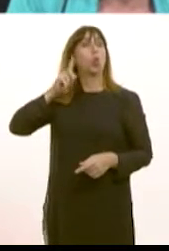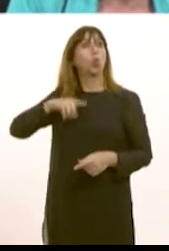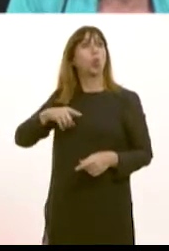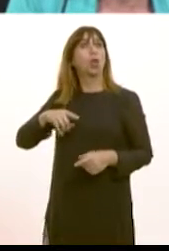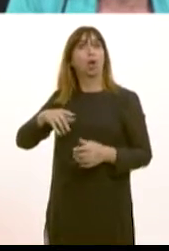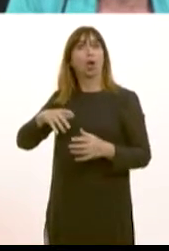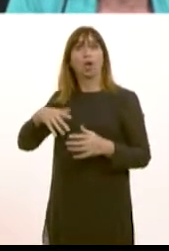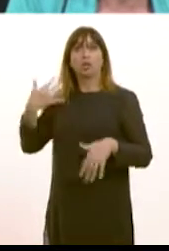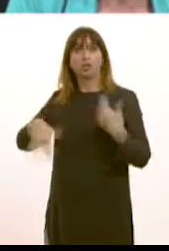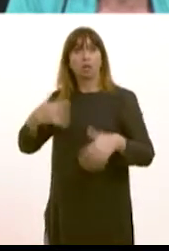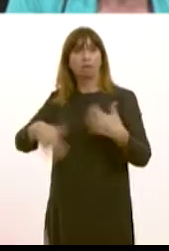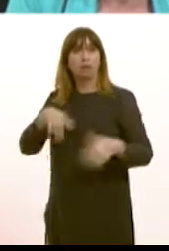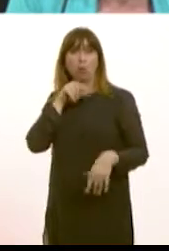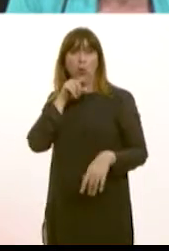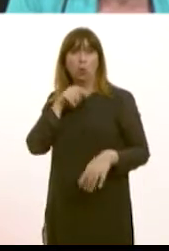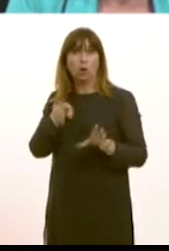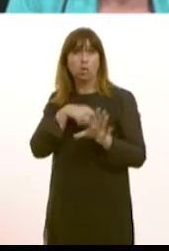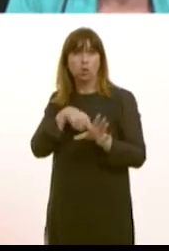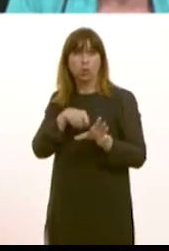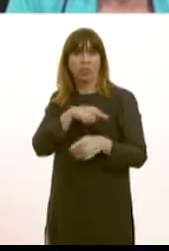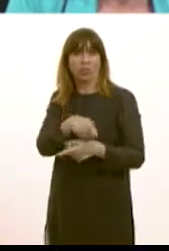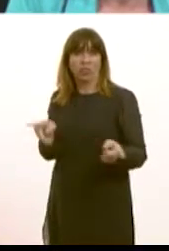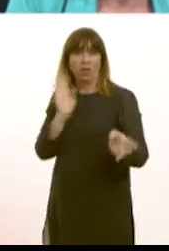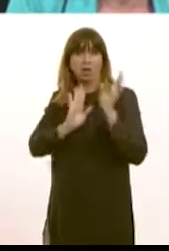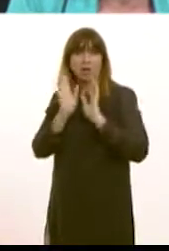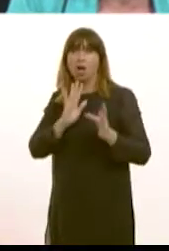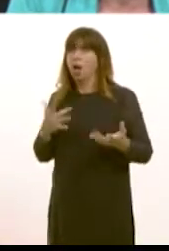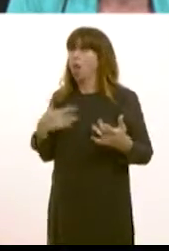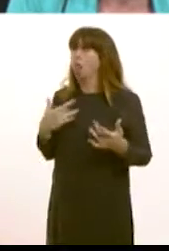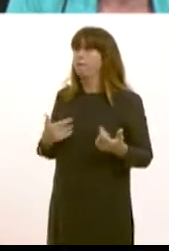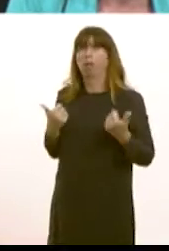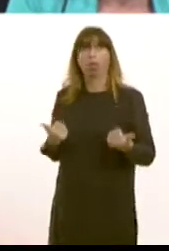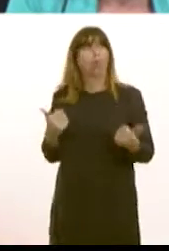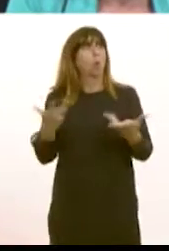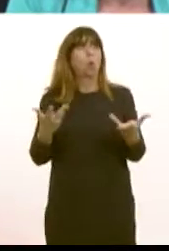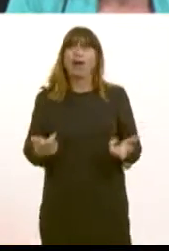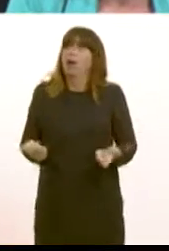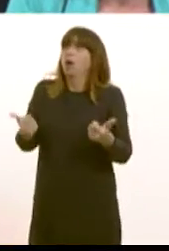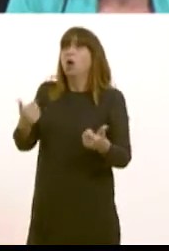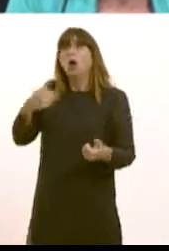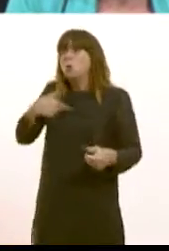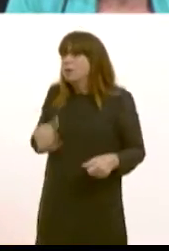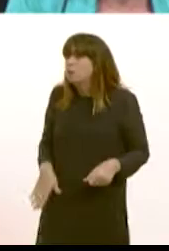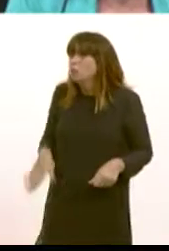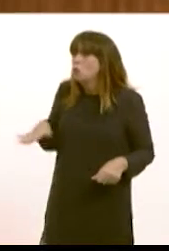young people after family homes who would be denied decent living conditions that most of us wouldíve enjoyed in our upbringings.